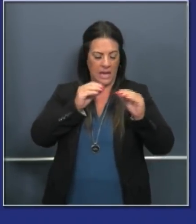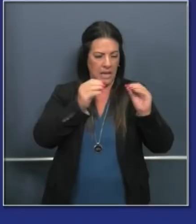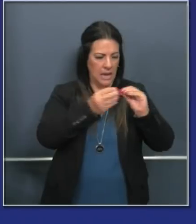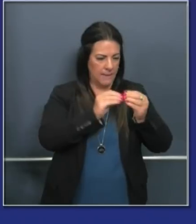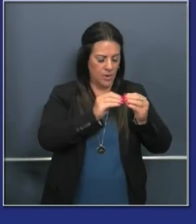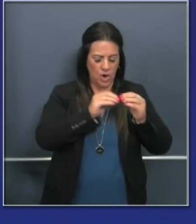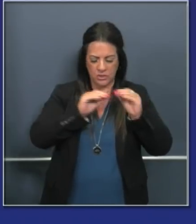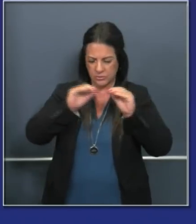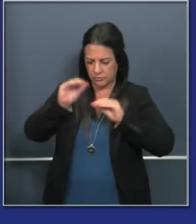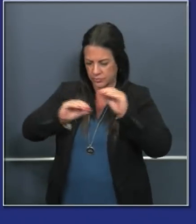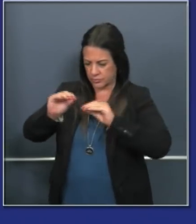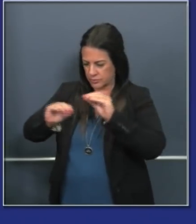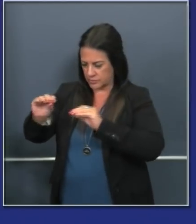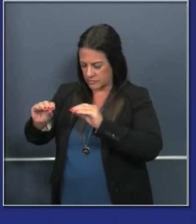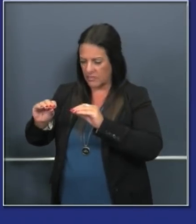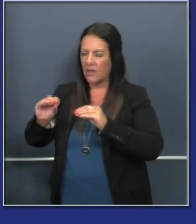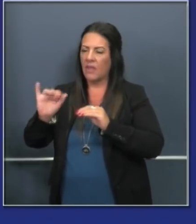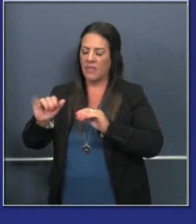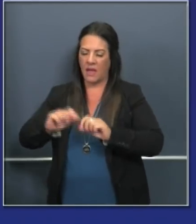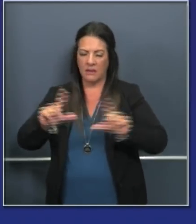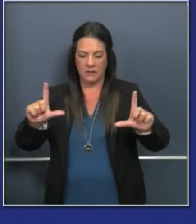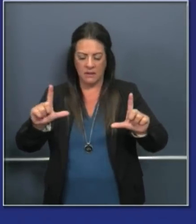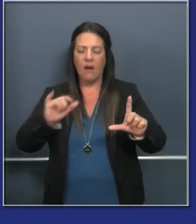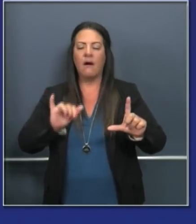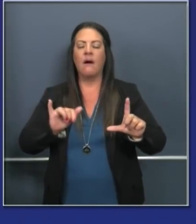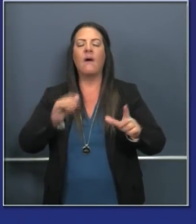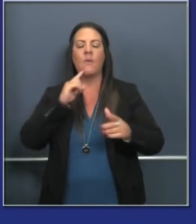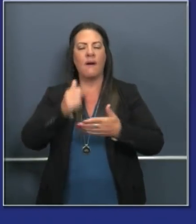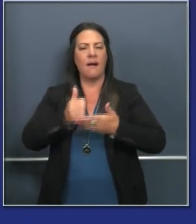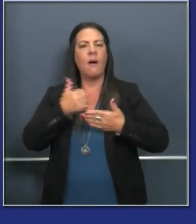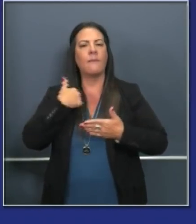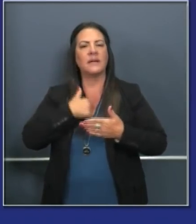MODELS WHERE WE MIGHT END UP. THIS ALLOWS US THIS TOOL ALLOWS US TO TAKE OUR CURRENT